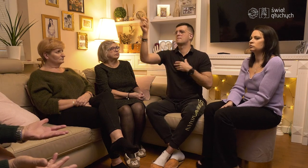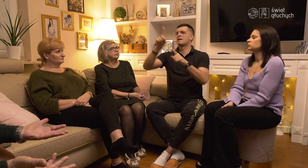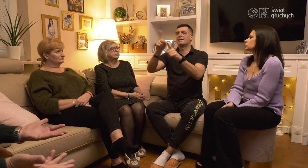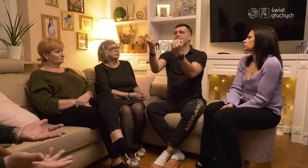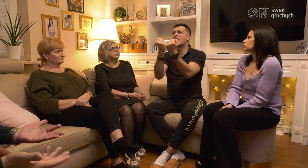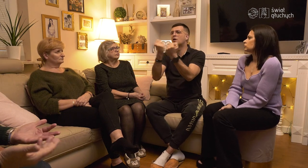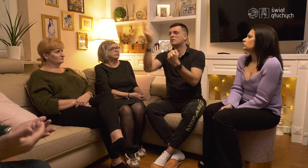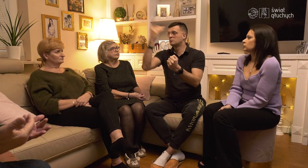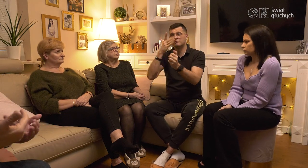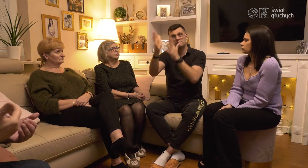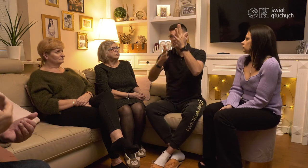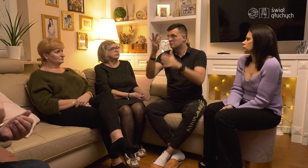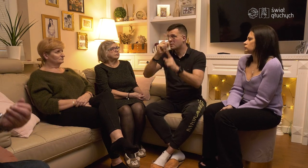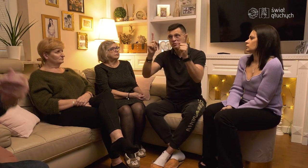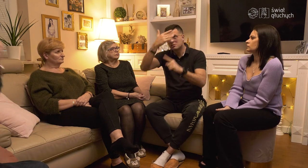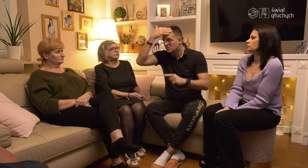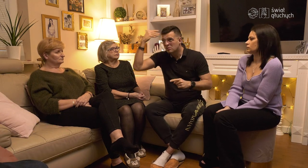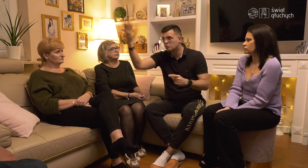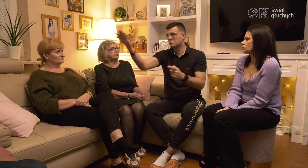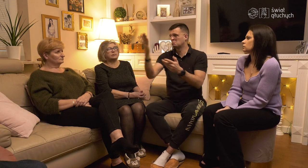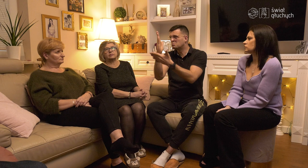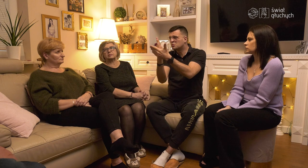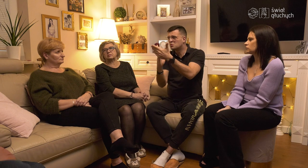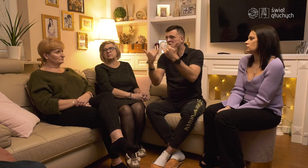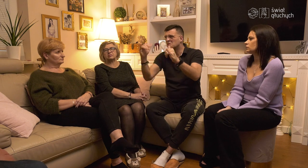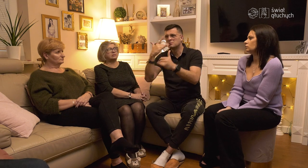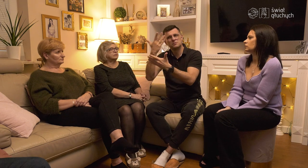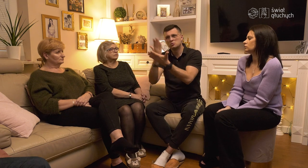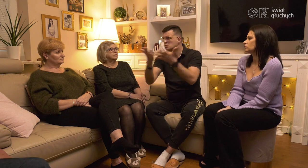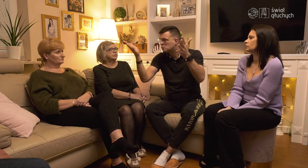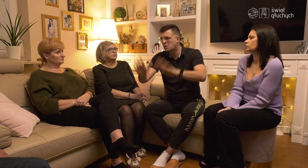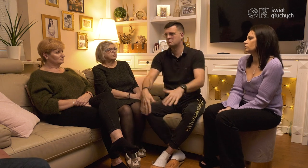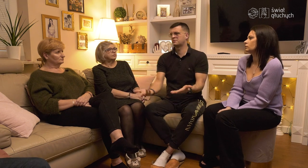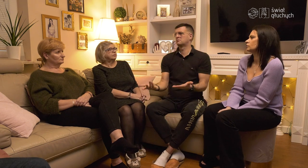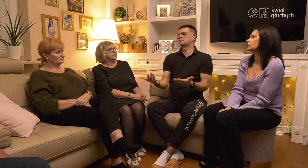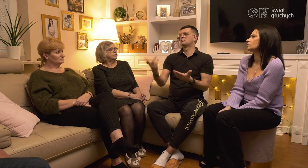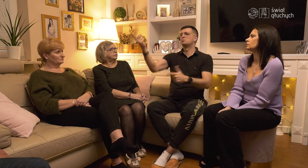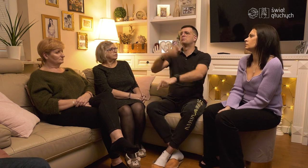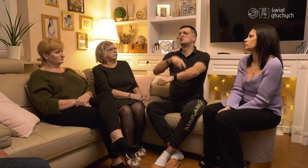[Rafał]: Yes, apparently in Cracow the teachers can't sign either, maybe half can. That school is also collapsing.